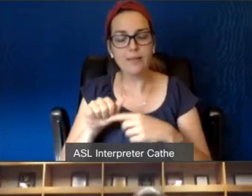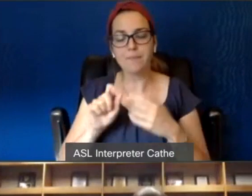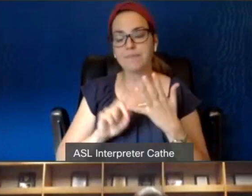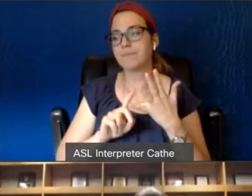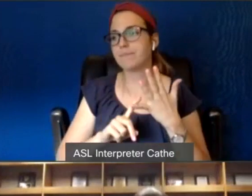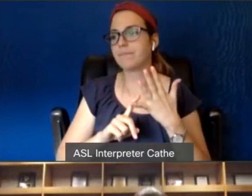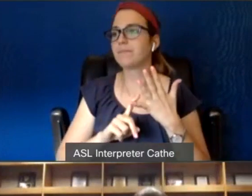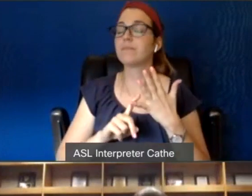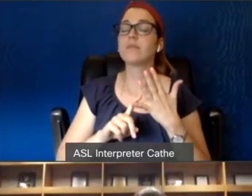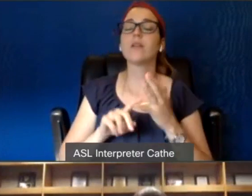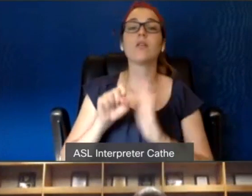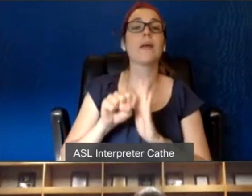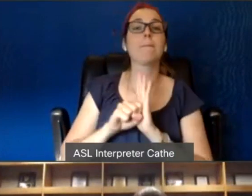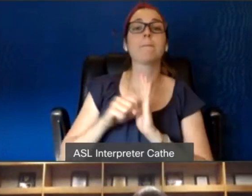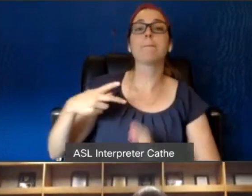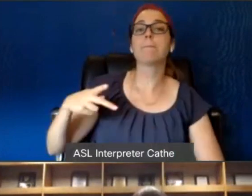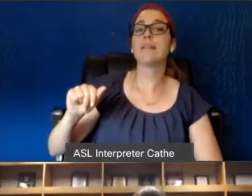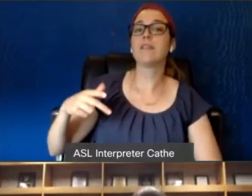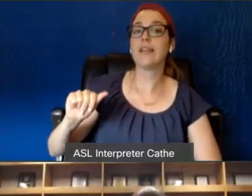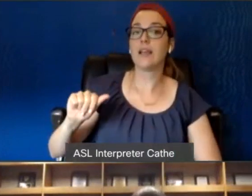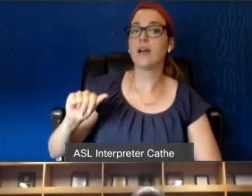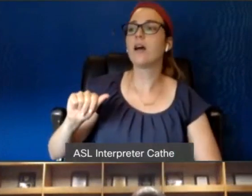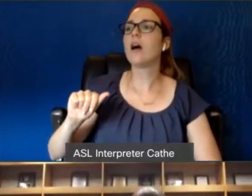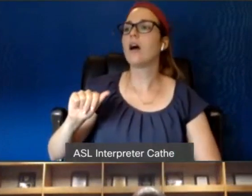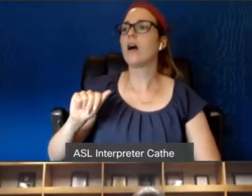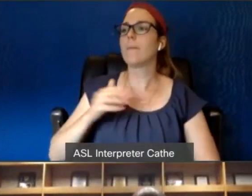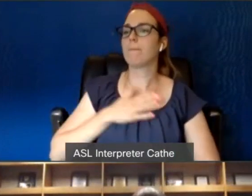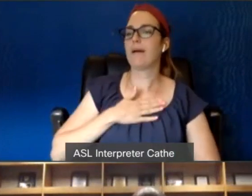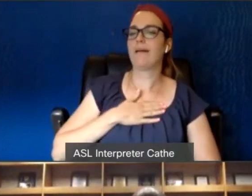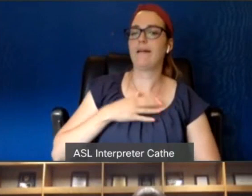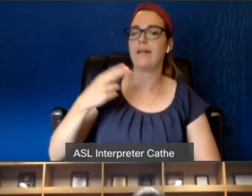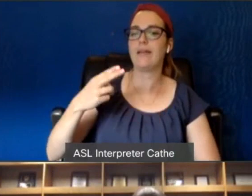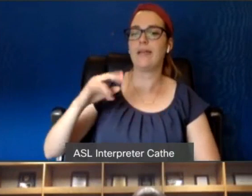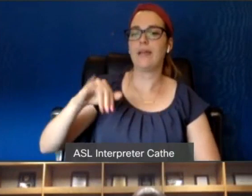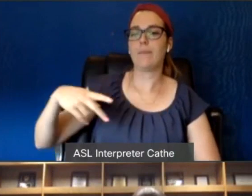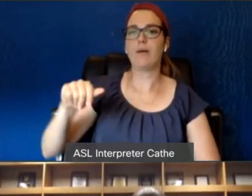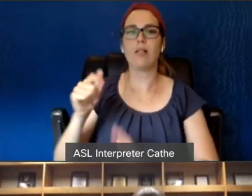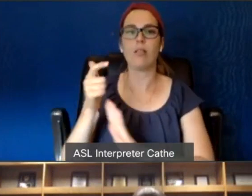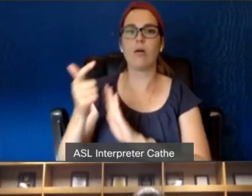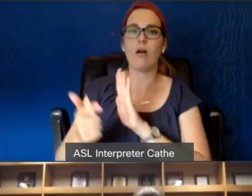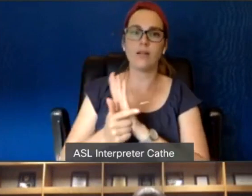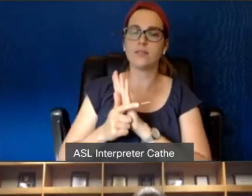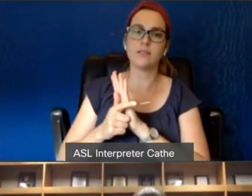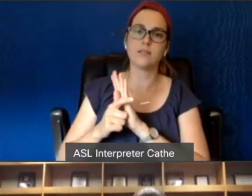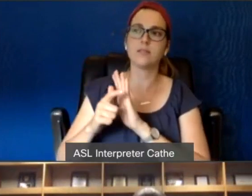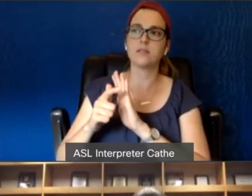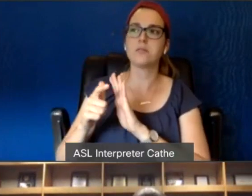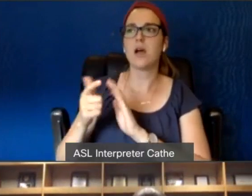In Pennsylvania I'm limited on HIPAA laws here so I'm very limited on what I can and cannot disclose.